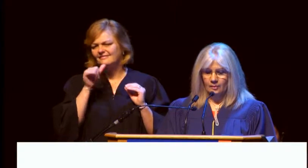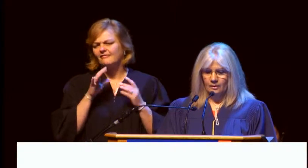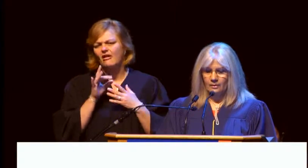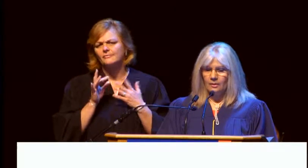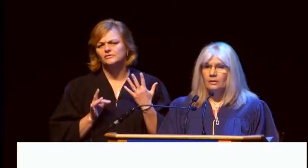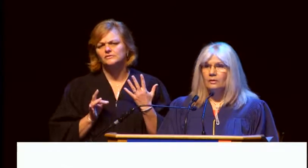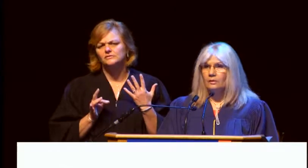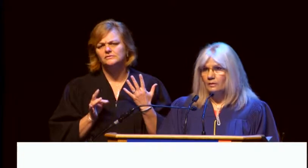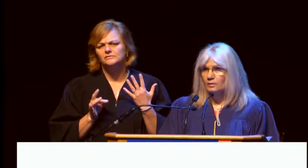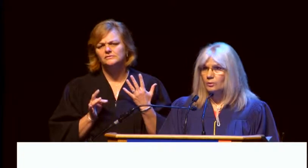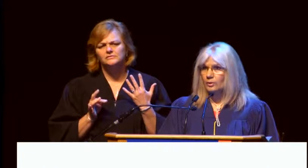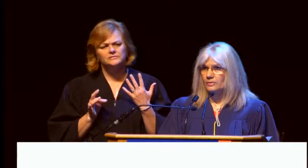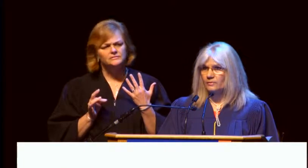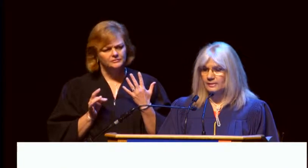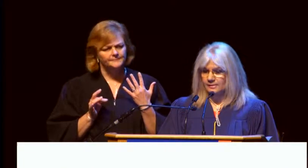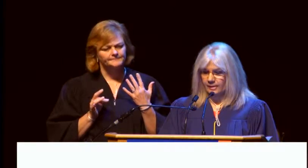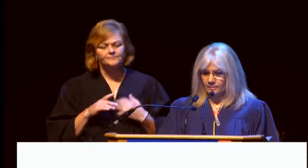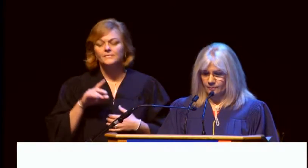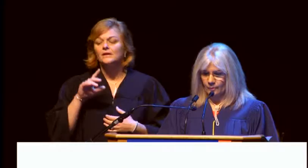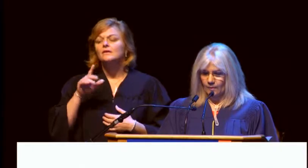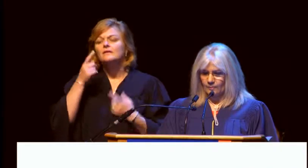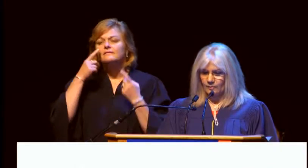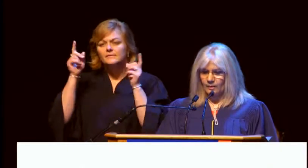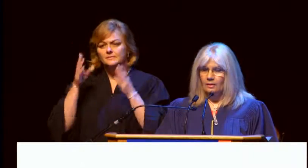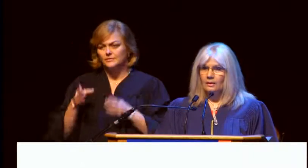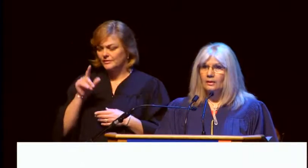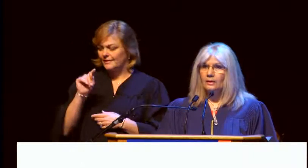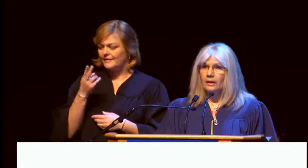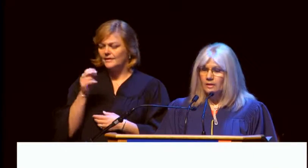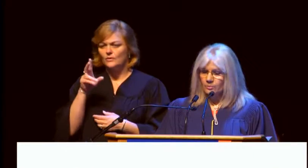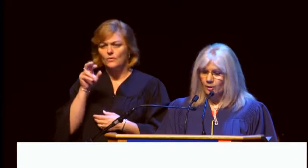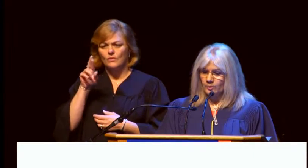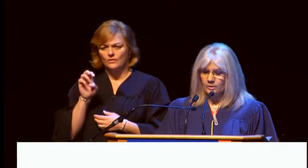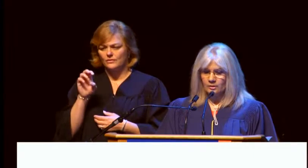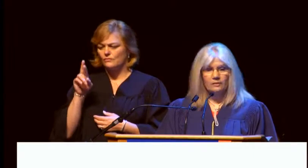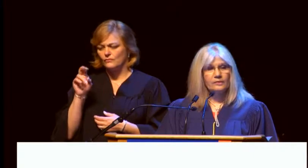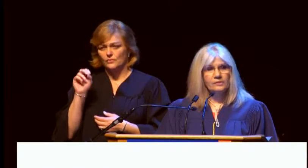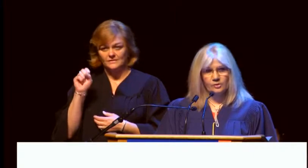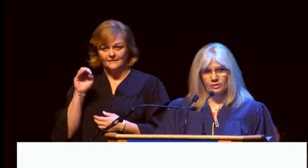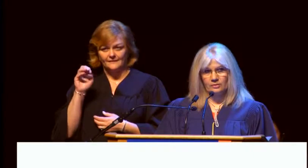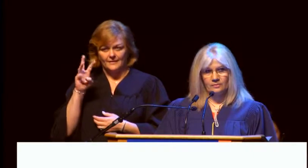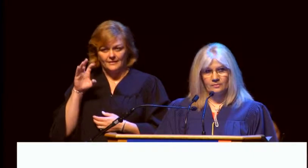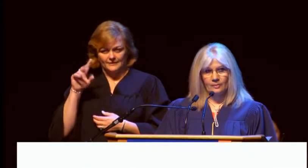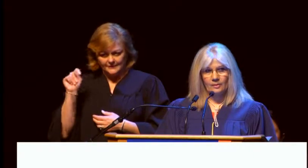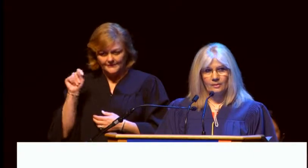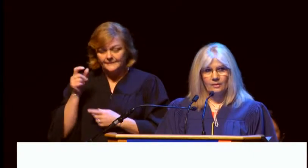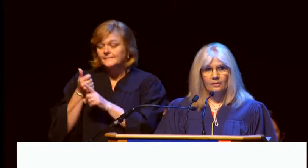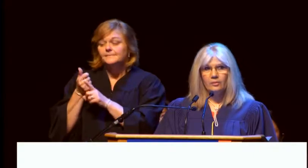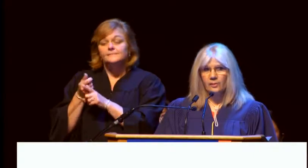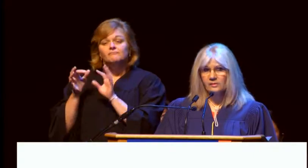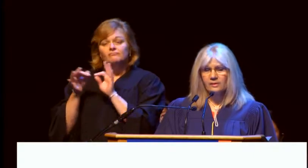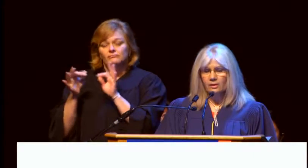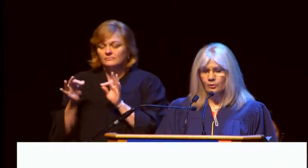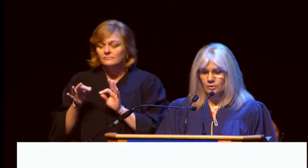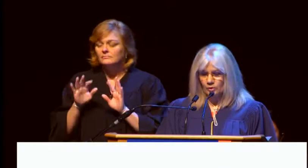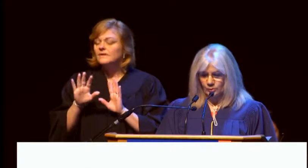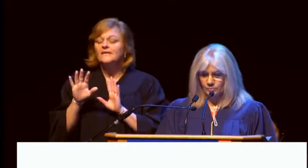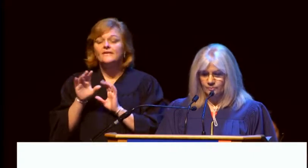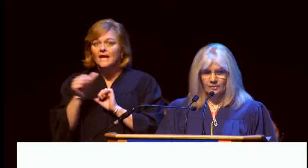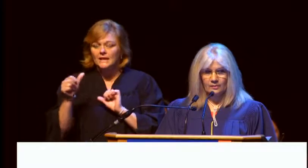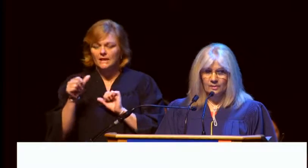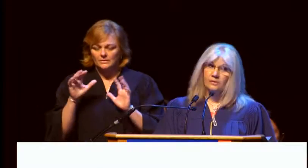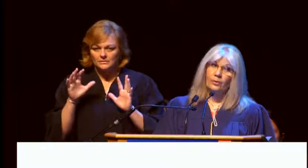THEODORE ROOSEVELT SAID -- "IN ANY MOMENT OF DECISION, THE BEST THING YOU CAN DO IS THE RIGHT